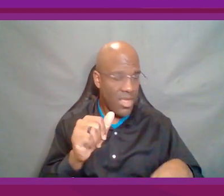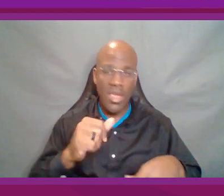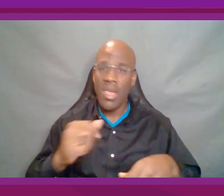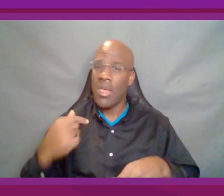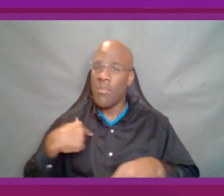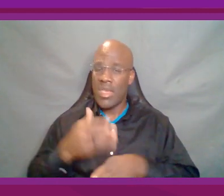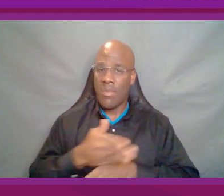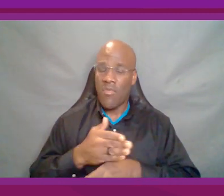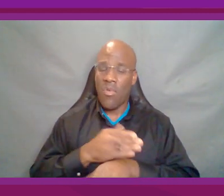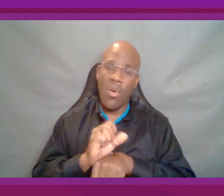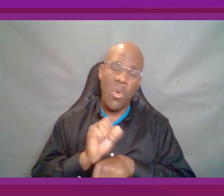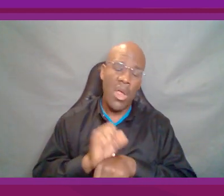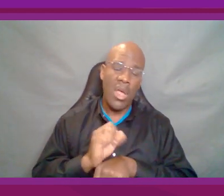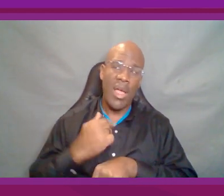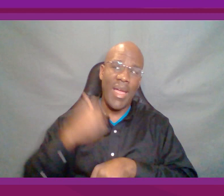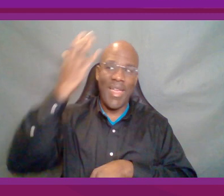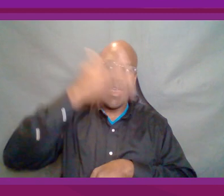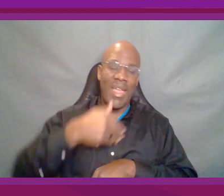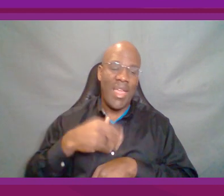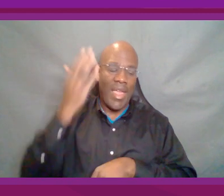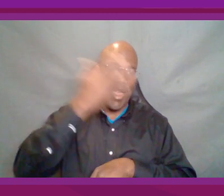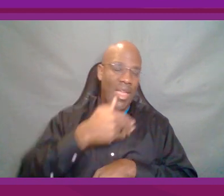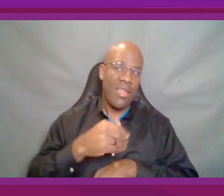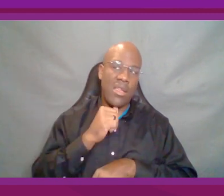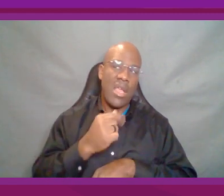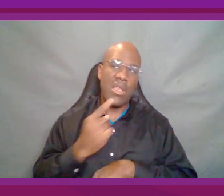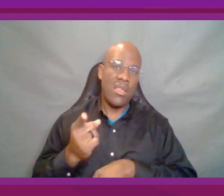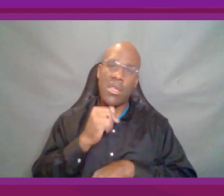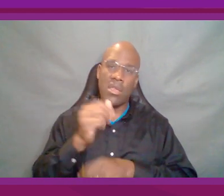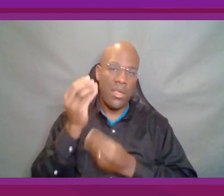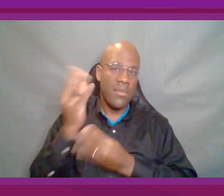did things that were damaging myself just to hide the fact that I had a disability for most of my career.